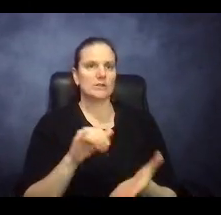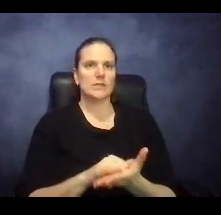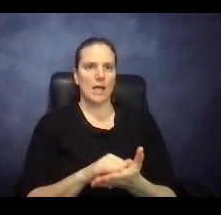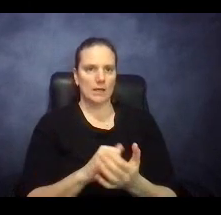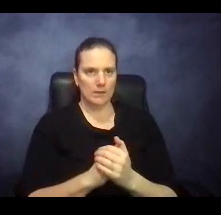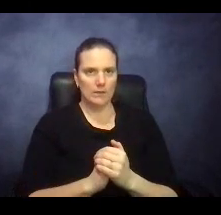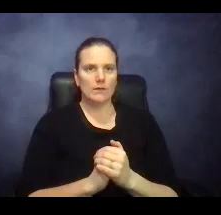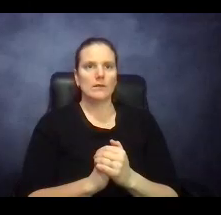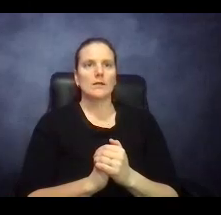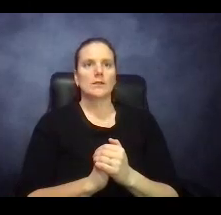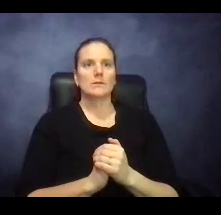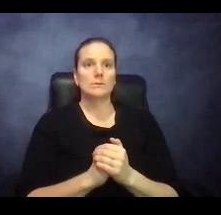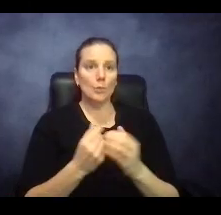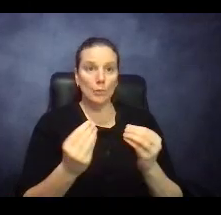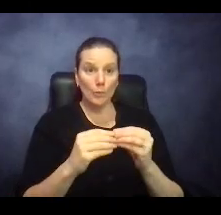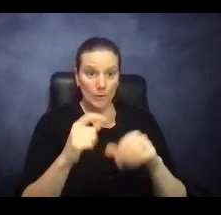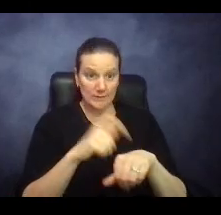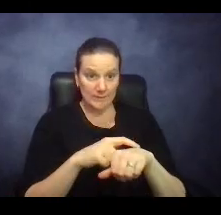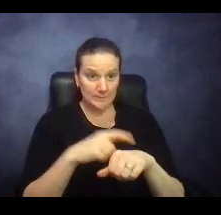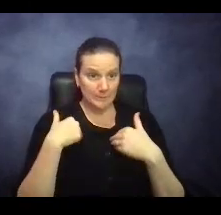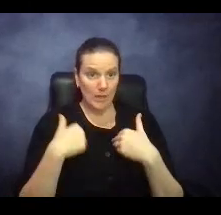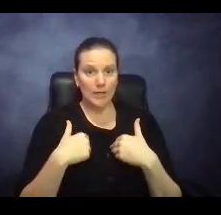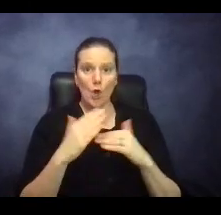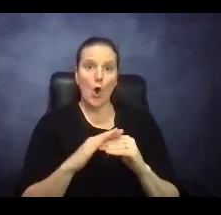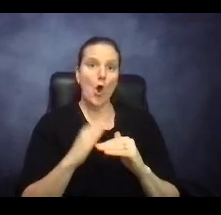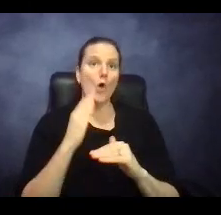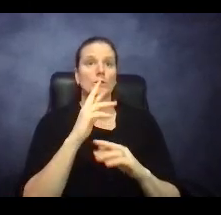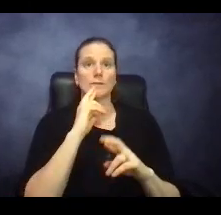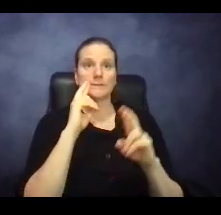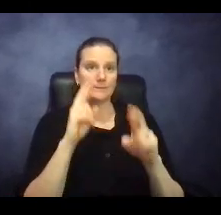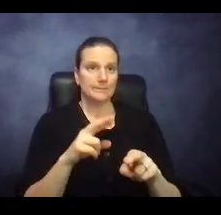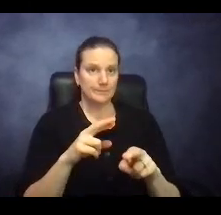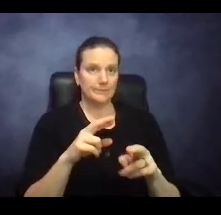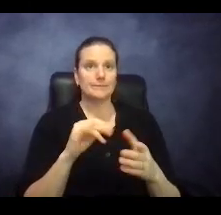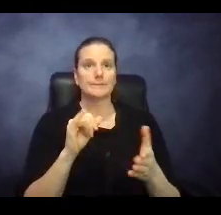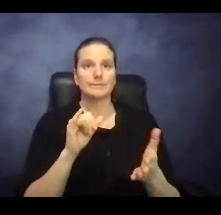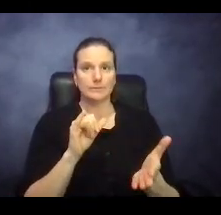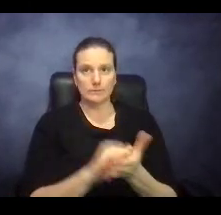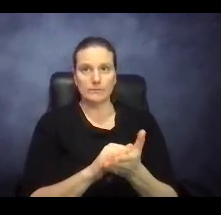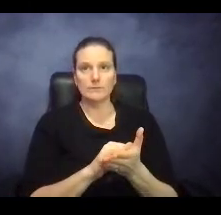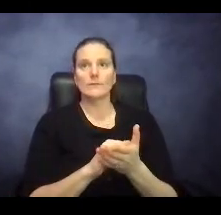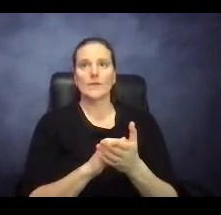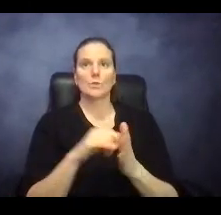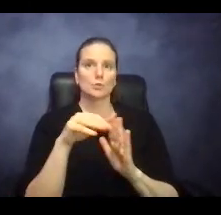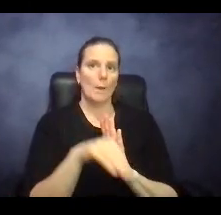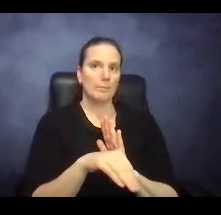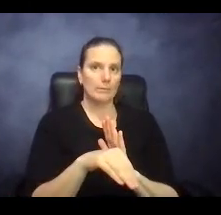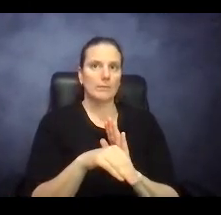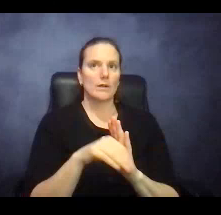responds to a stressful stimulus, the more spiking you're and dropping you're gonna have. So berberine's amazing for this.